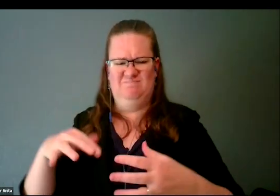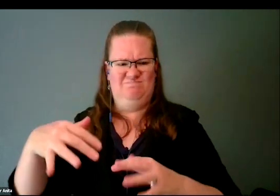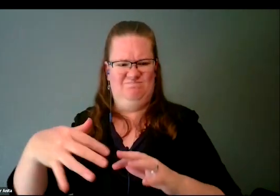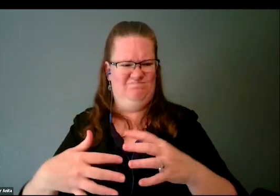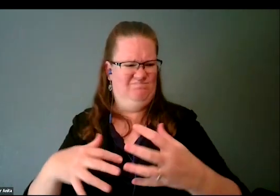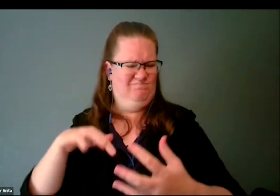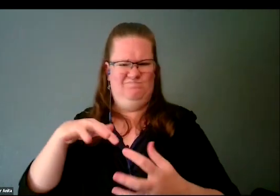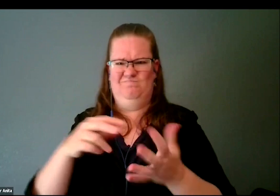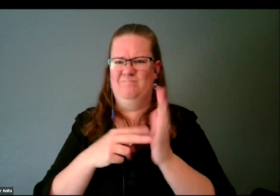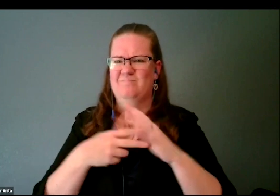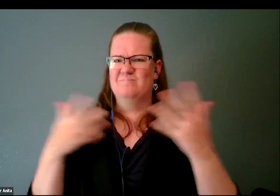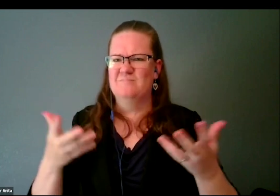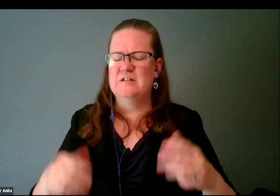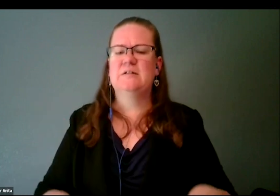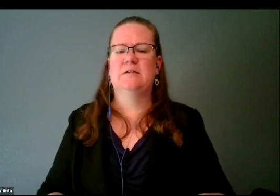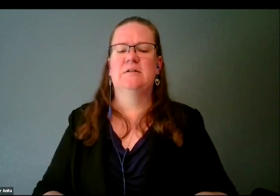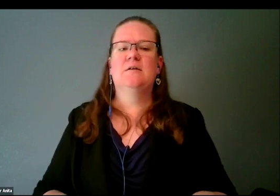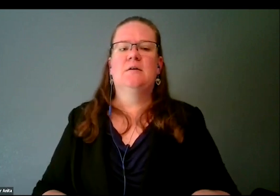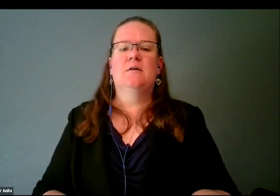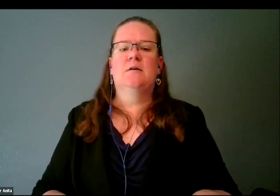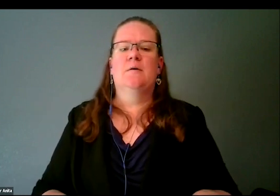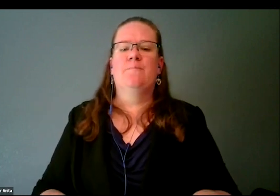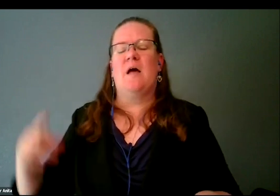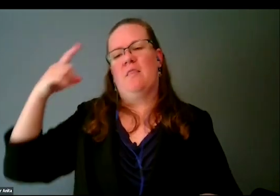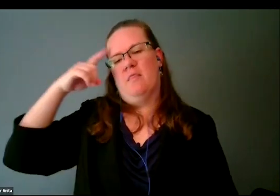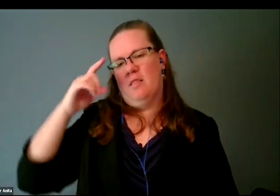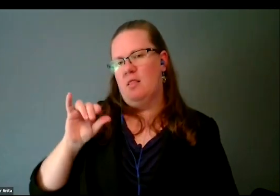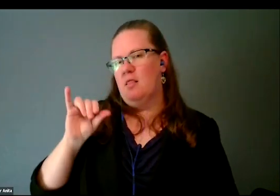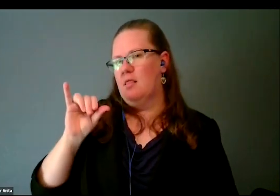I think that was an aha moment for me.